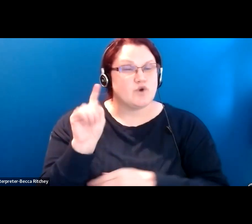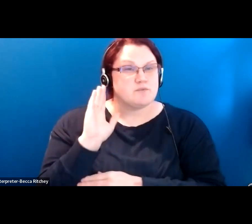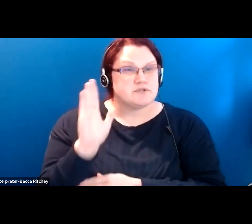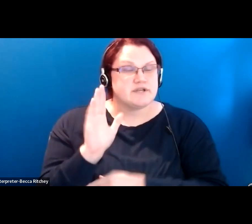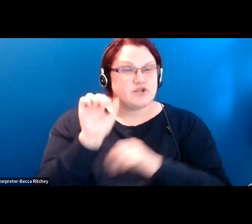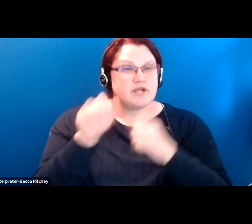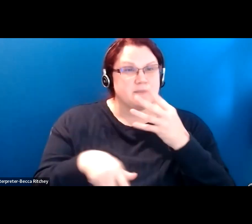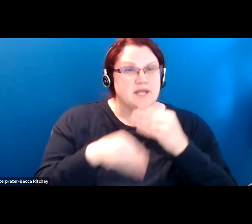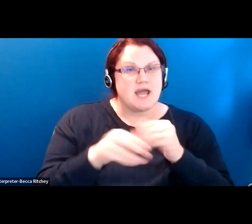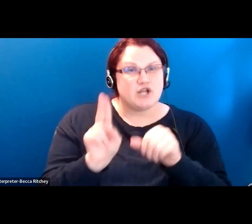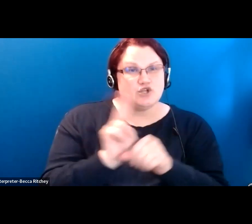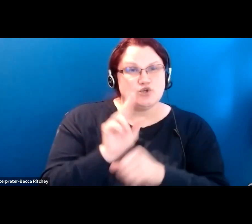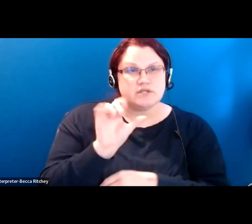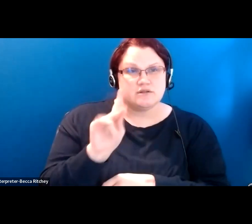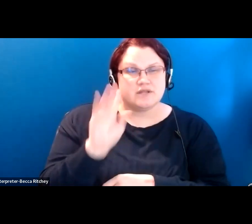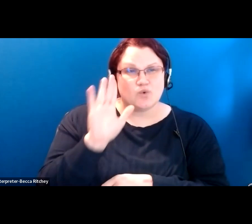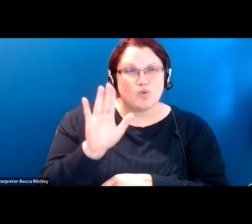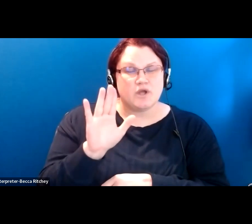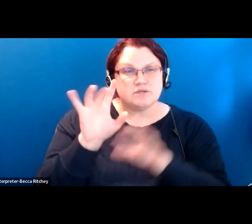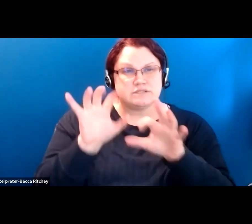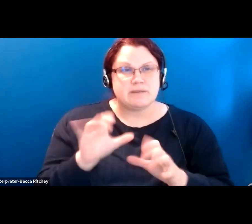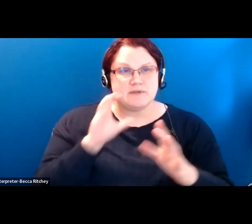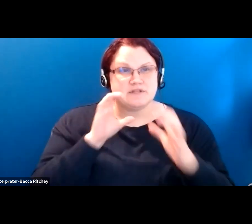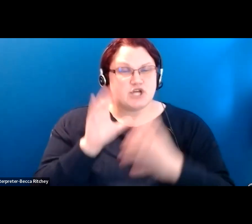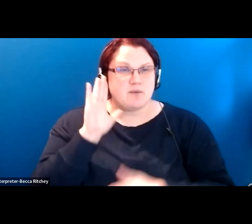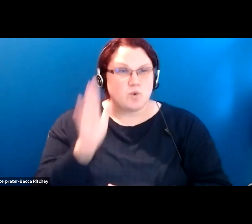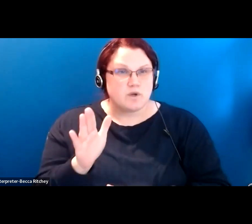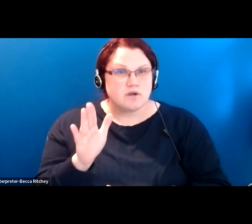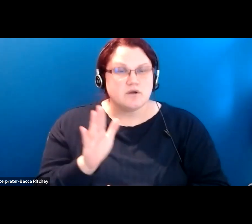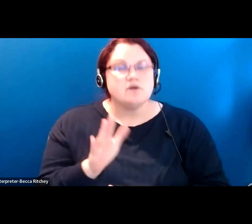added using the link that I'll provide in the chat, and will be addressed in Q&A session,